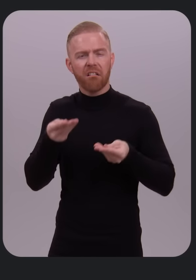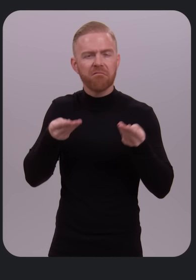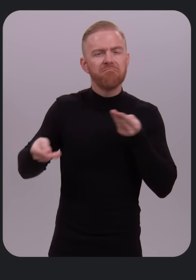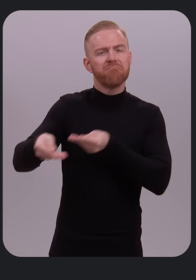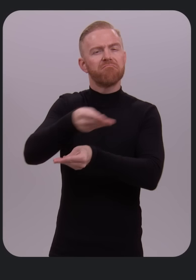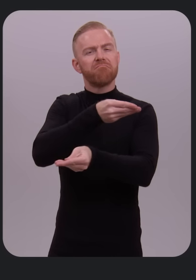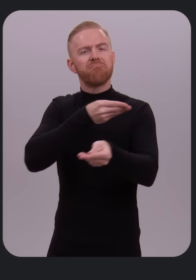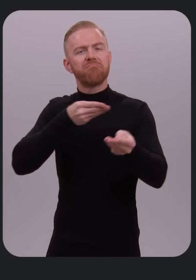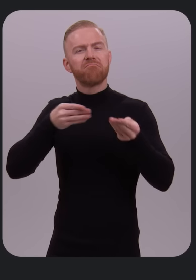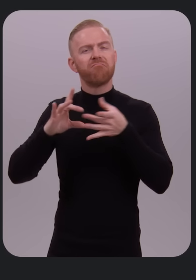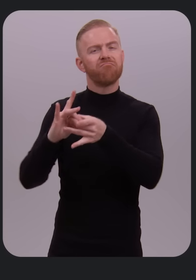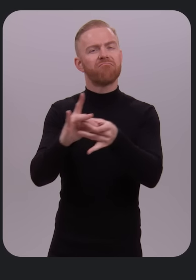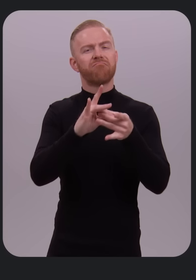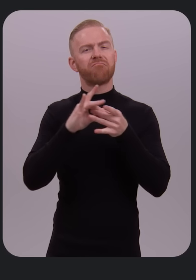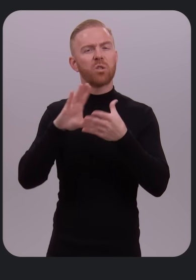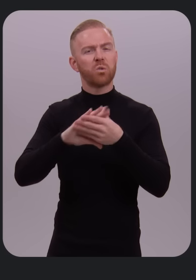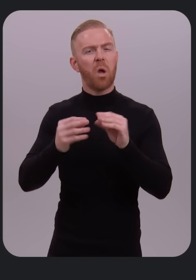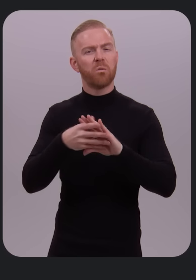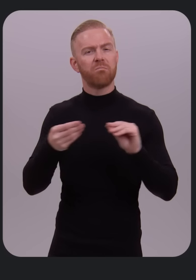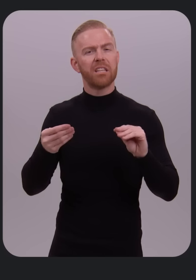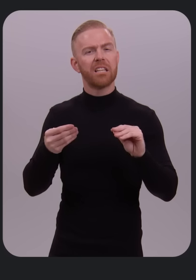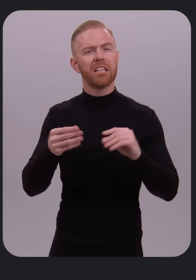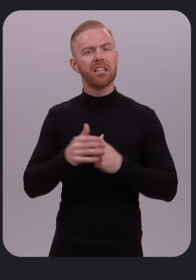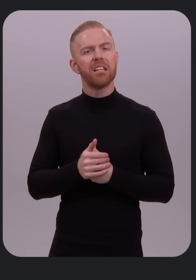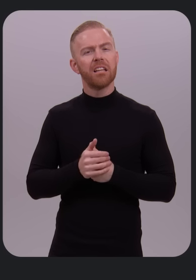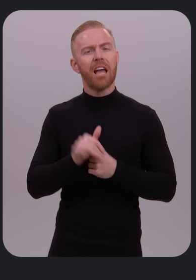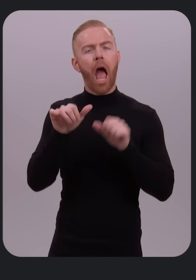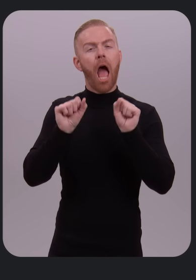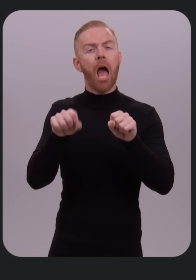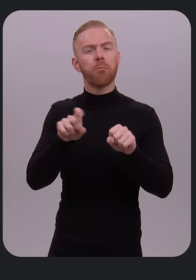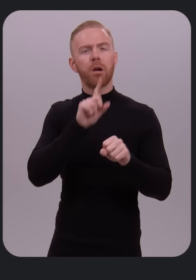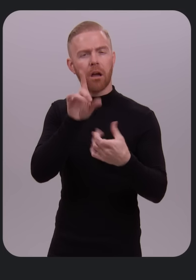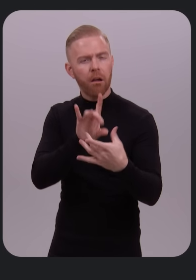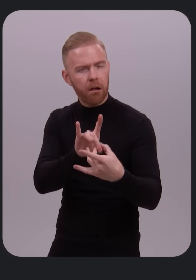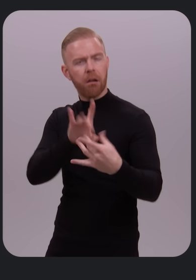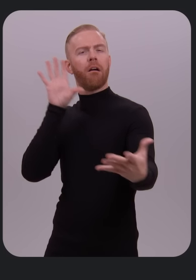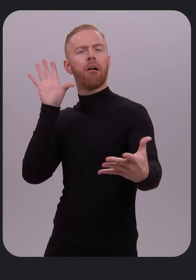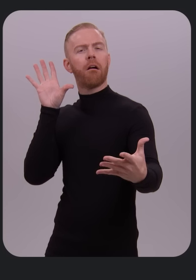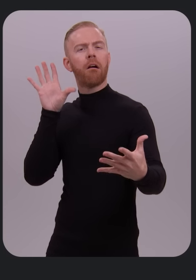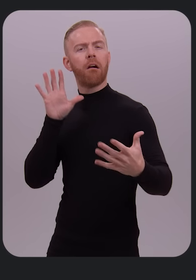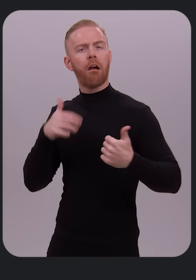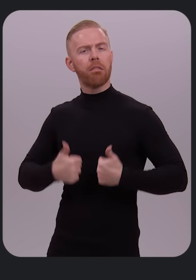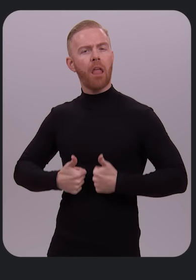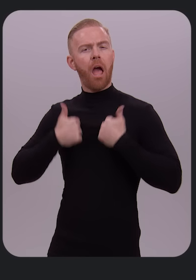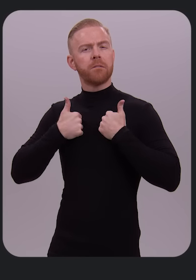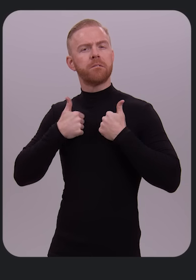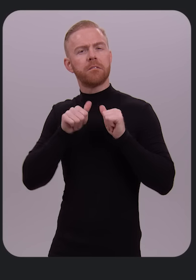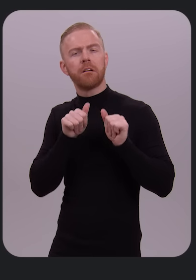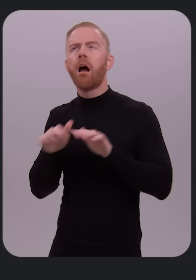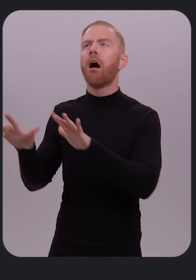And it has the ability to rip us out of our experience and take us on another journey.